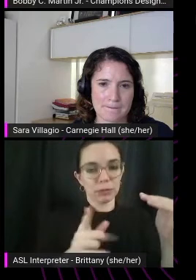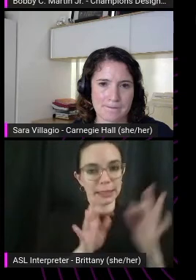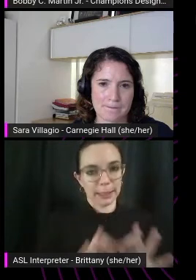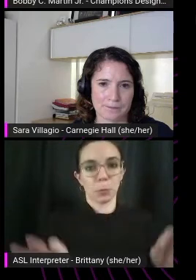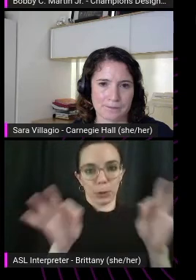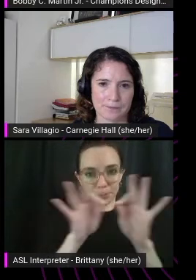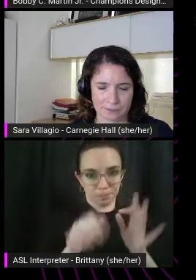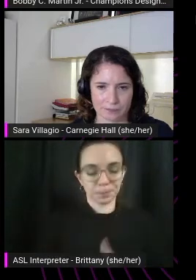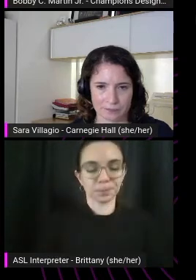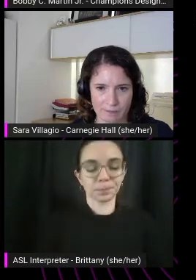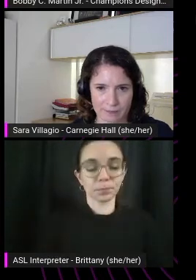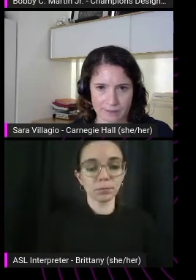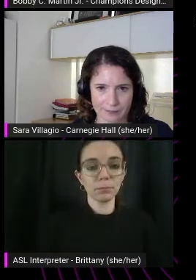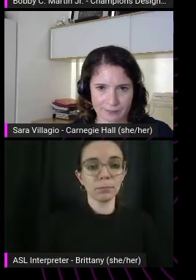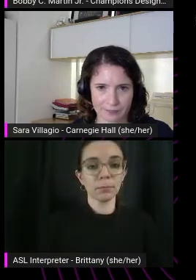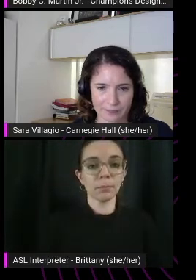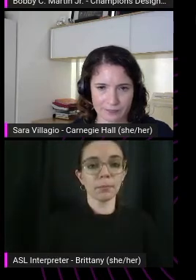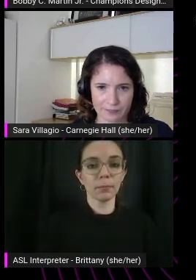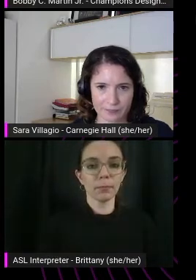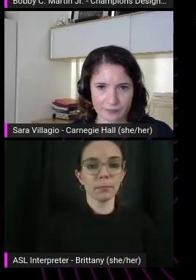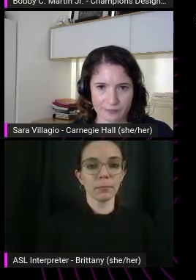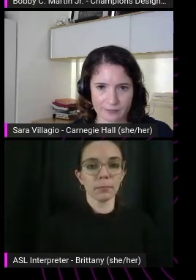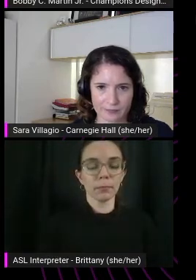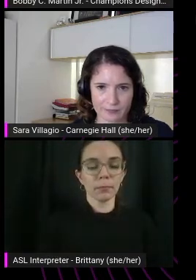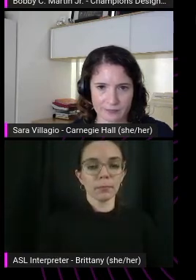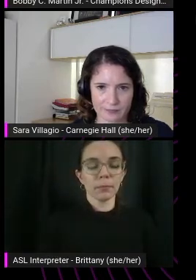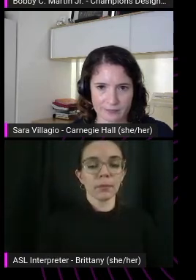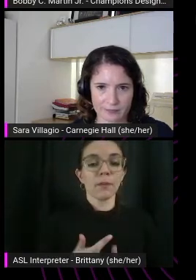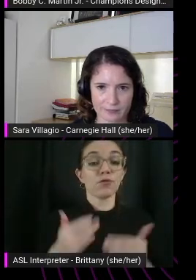And then, from there, think about the plan that you're on, think about